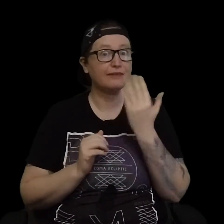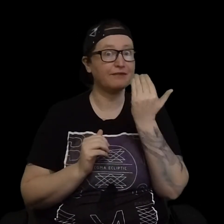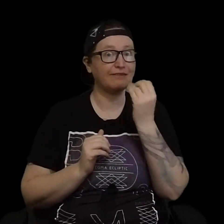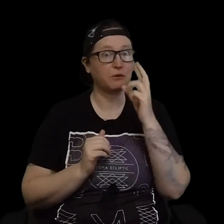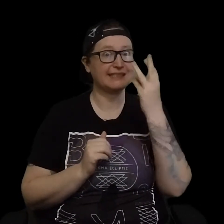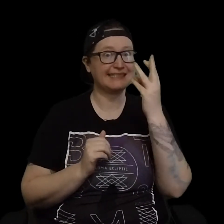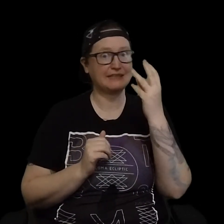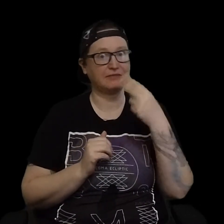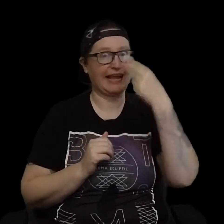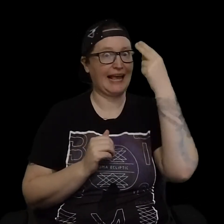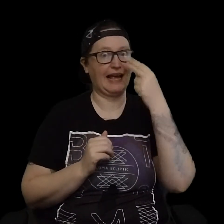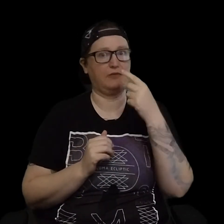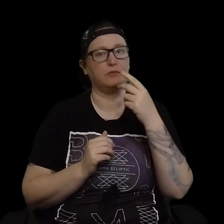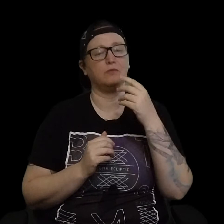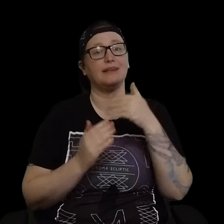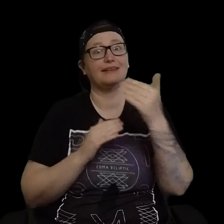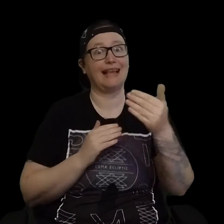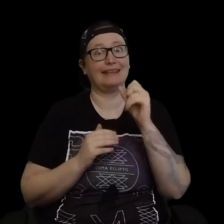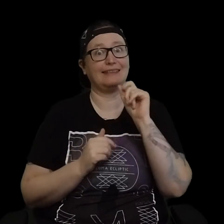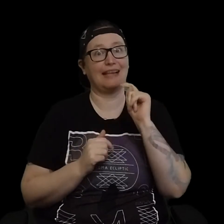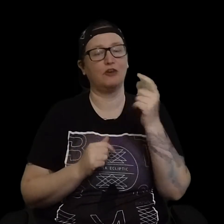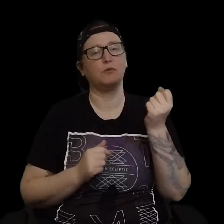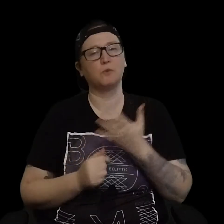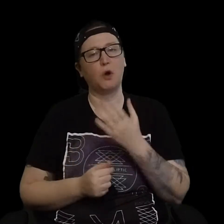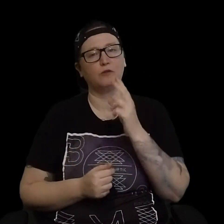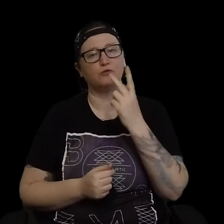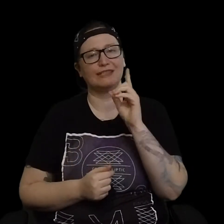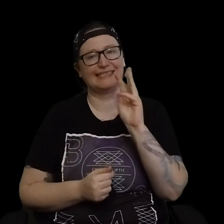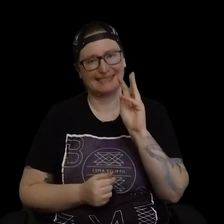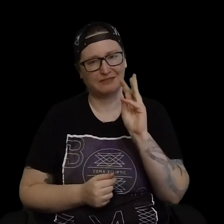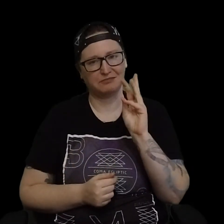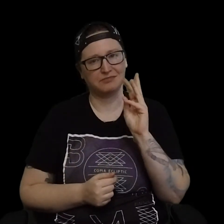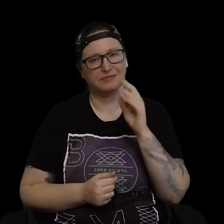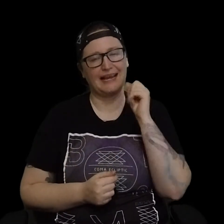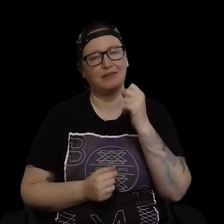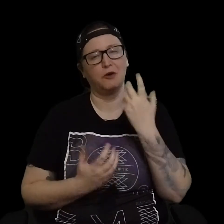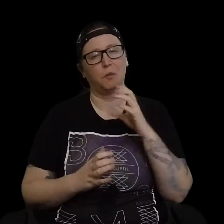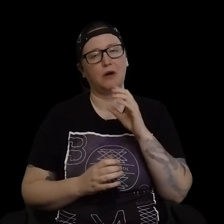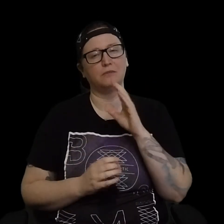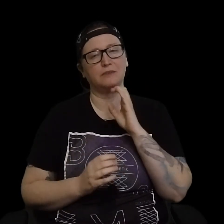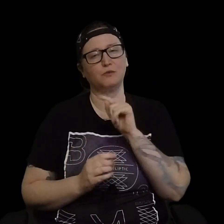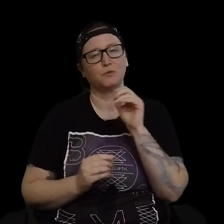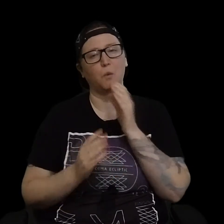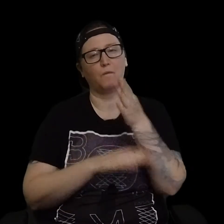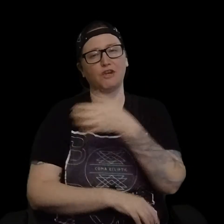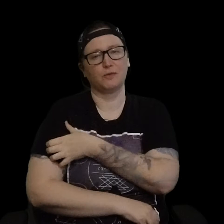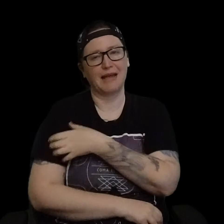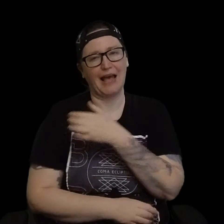if you roll a 15 or a 16 a high number then the next at your roll 2 d6 is you don't want to be